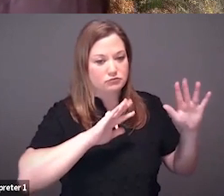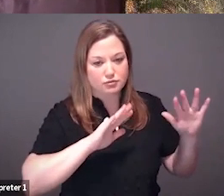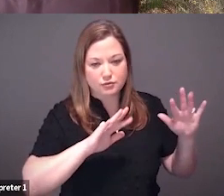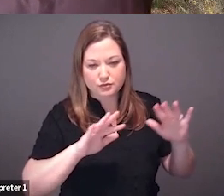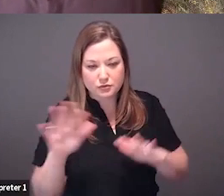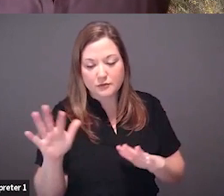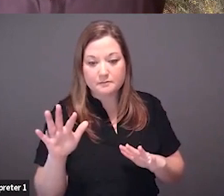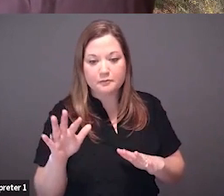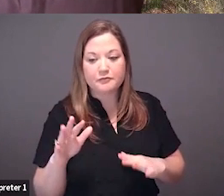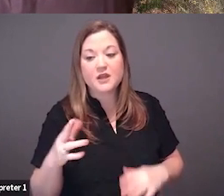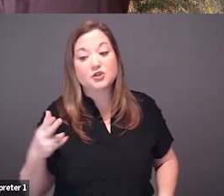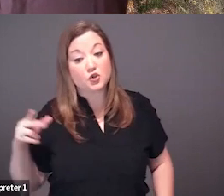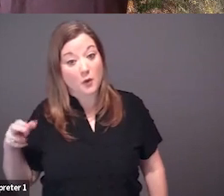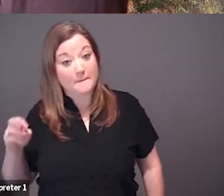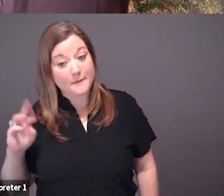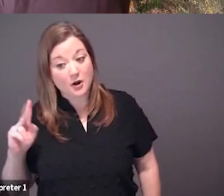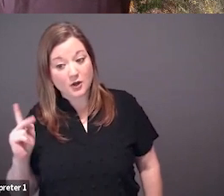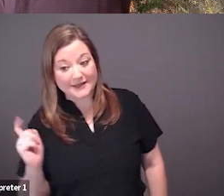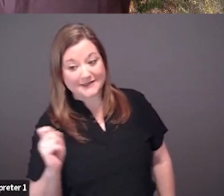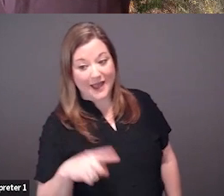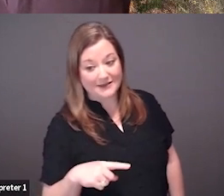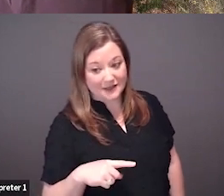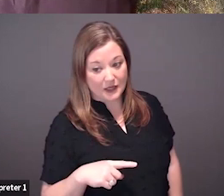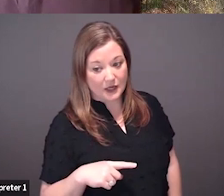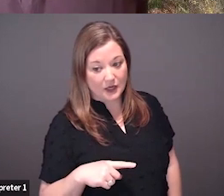I think he's asking, so that was a connection you had.